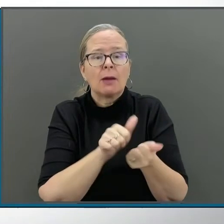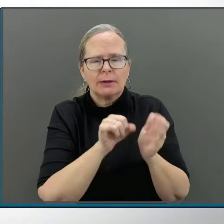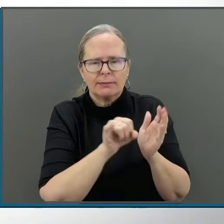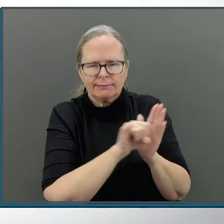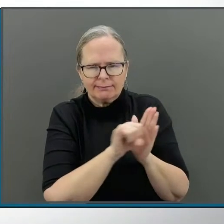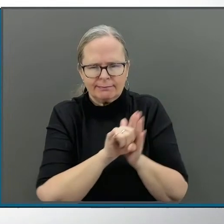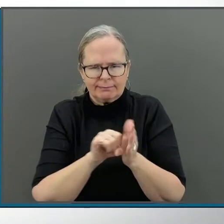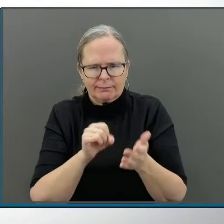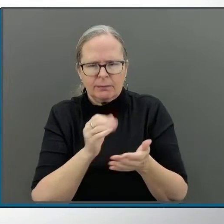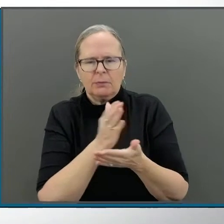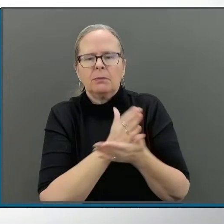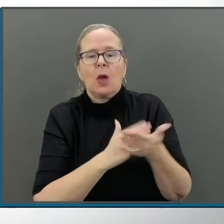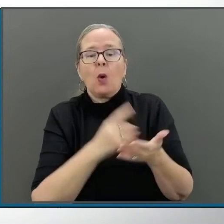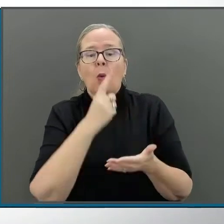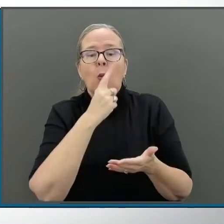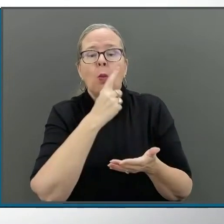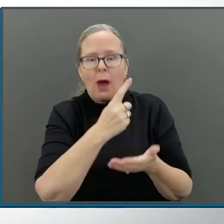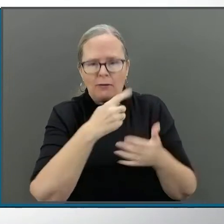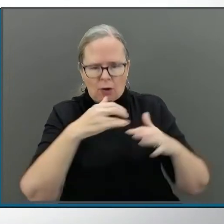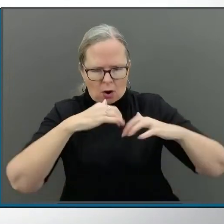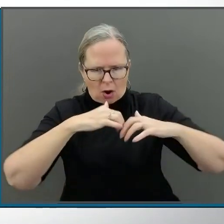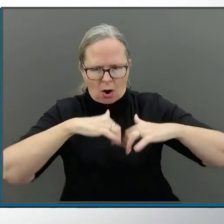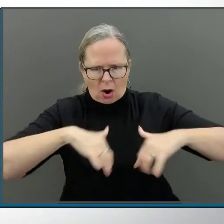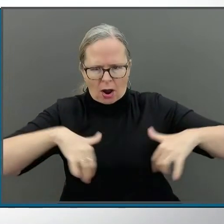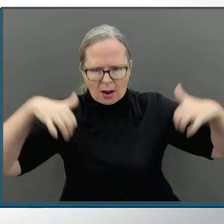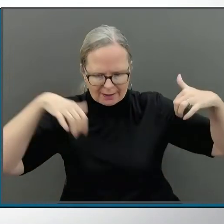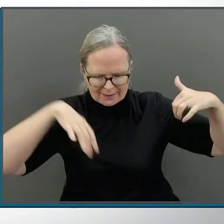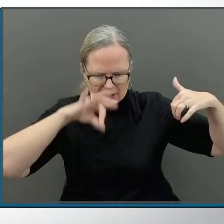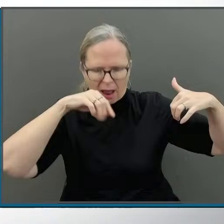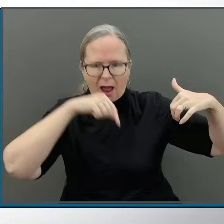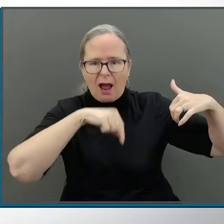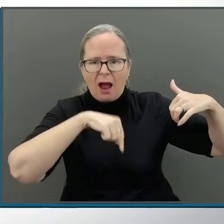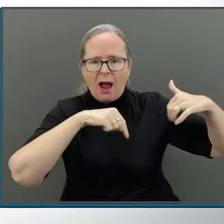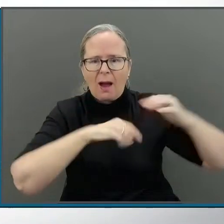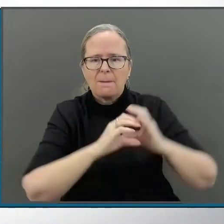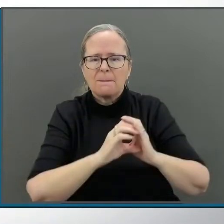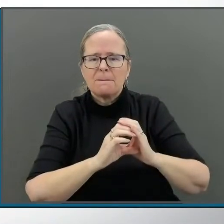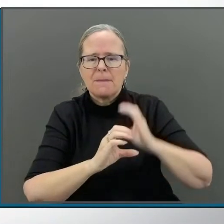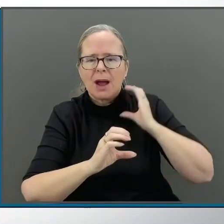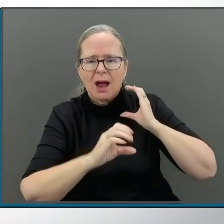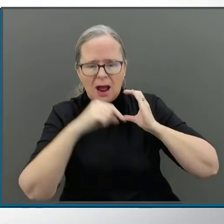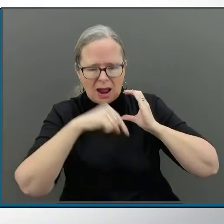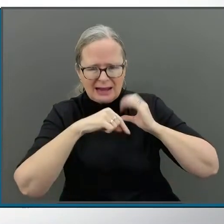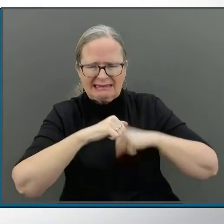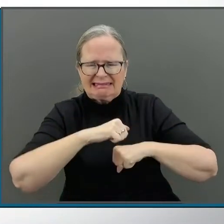large concrete block as you can see on this folder called a Thrust block this created a problem for